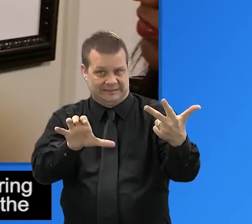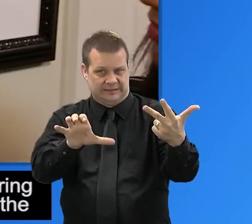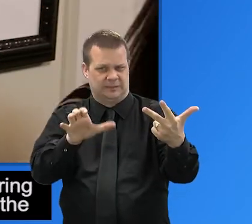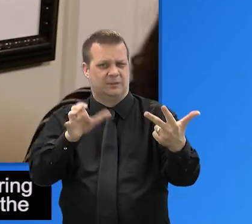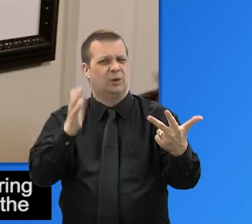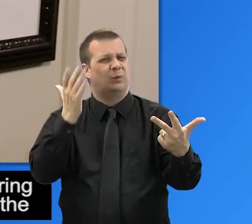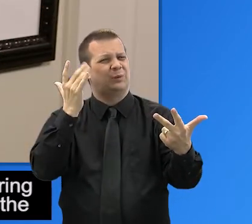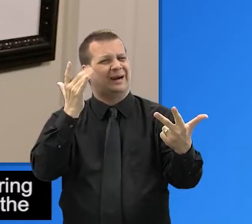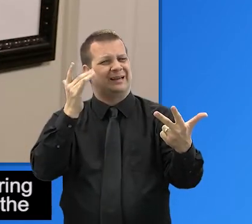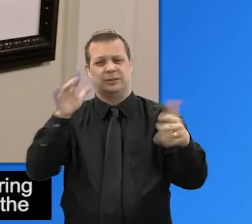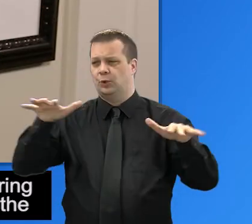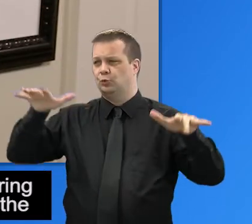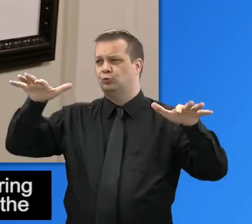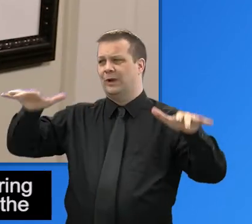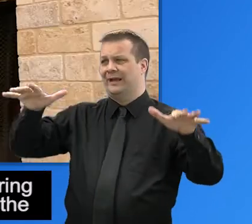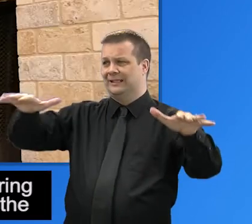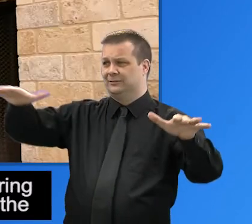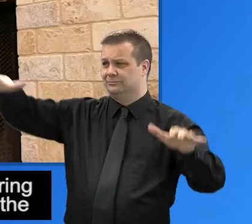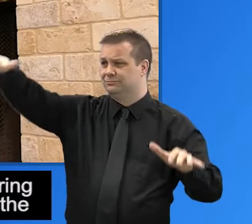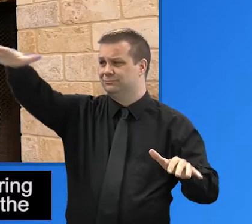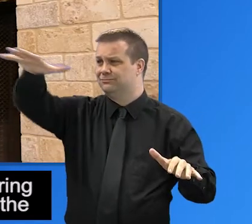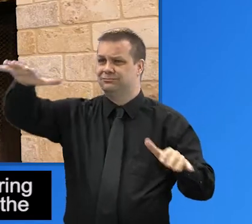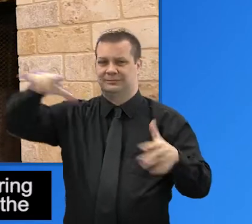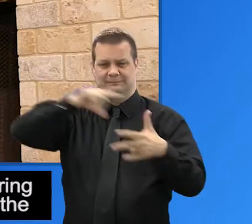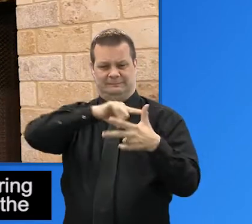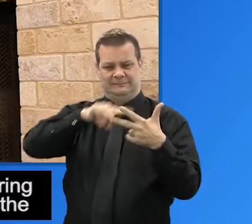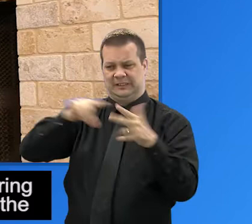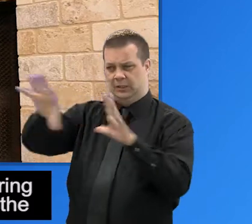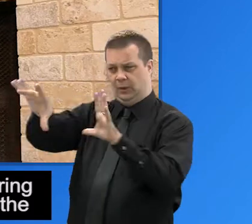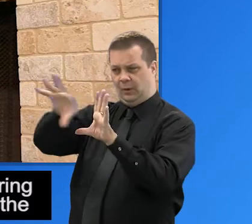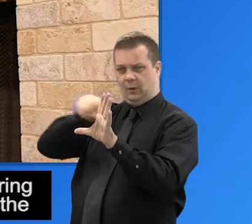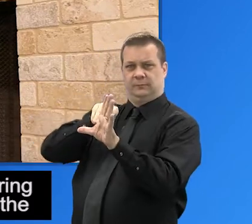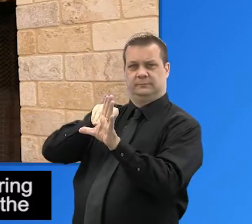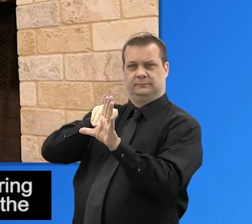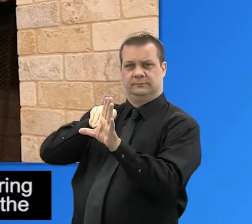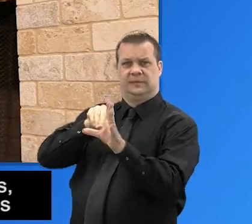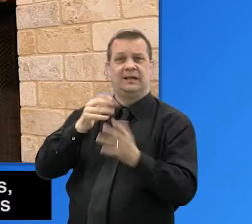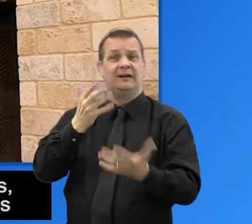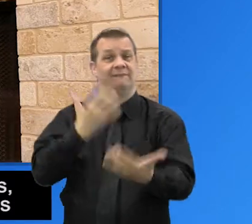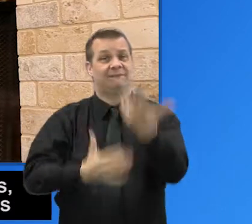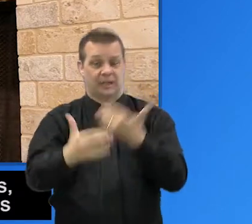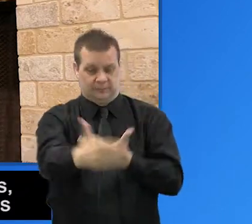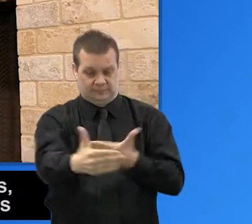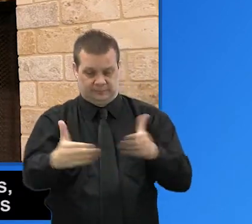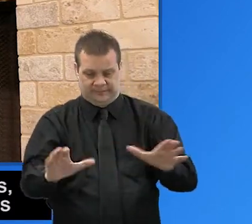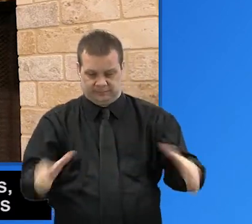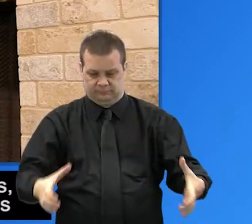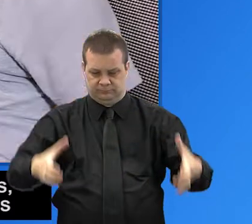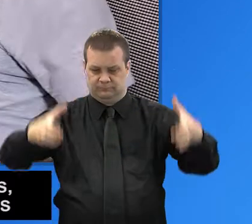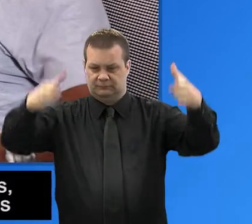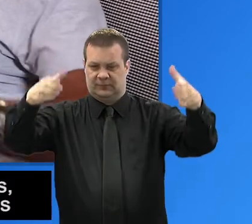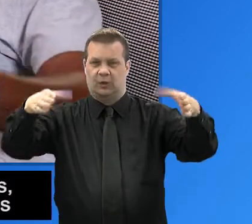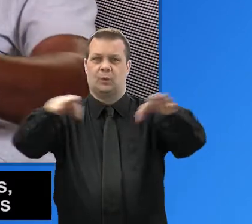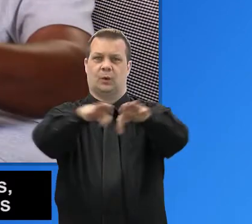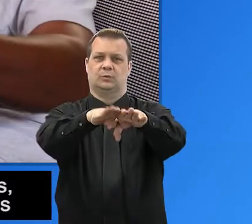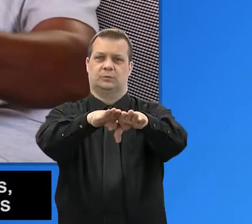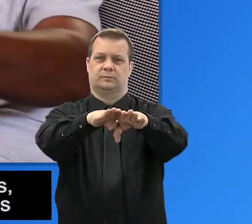that bring air in from the outside. If there is a fireplace, close the fireplace damper. If you have loved ones in